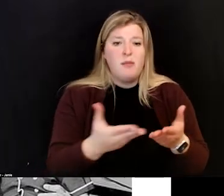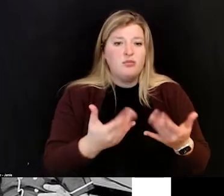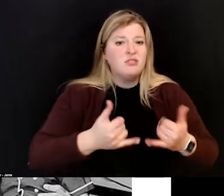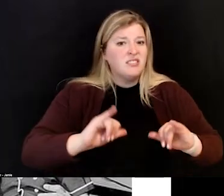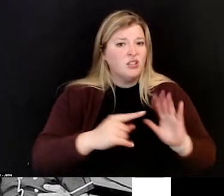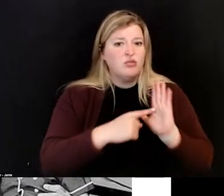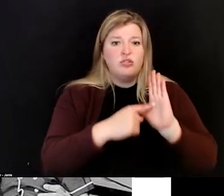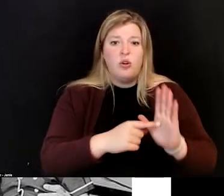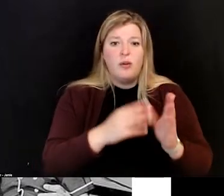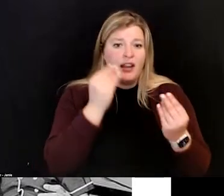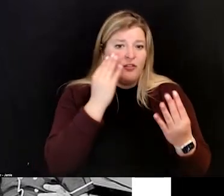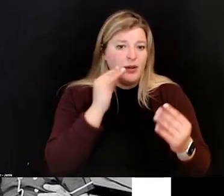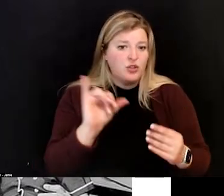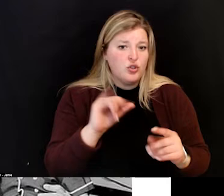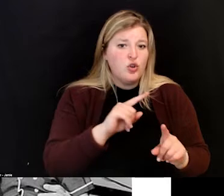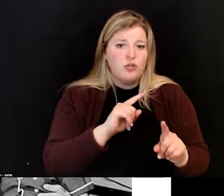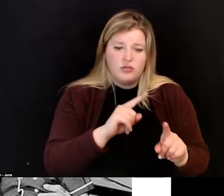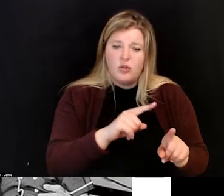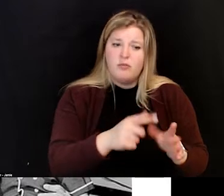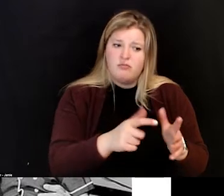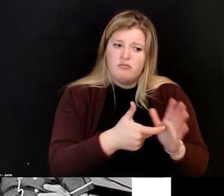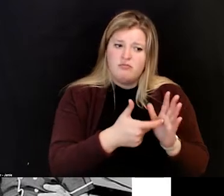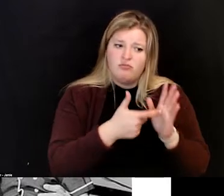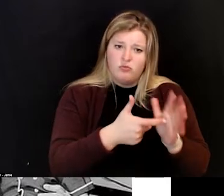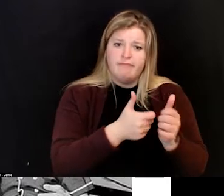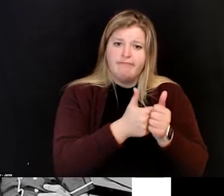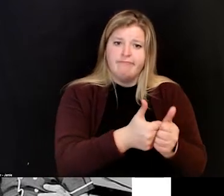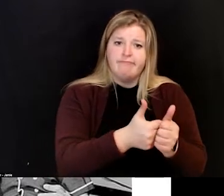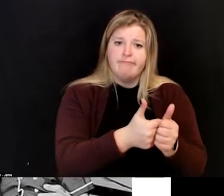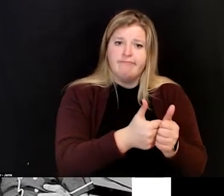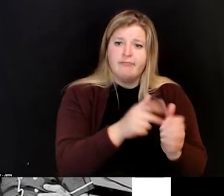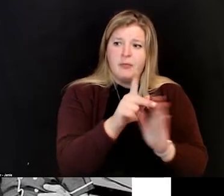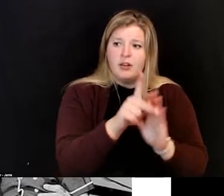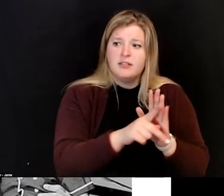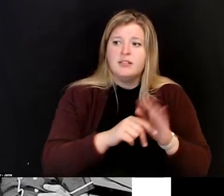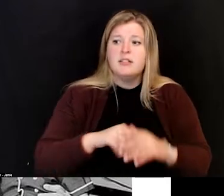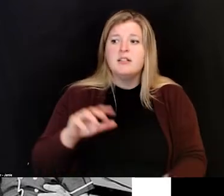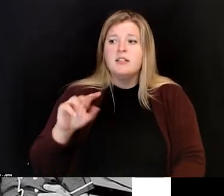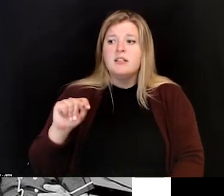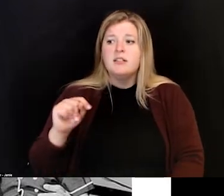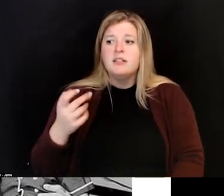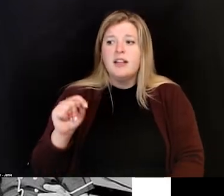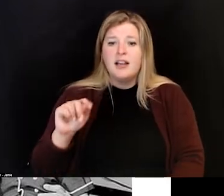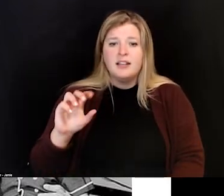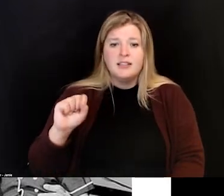The Text Spacing requirement really supports minimal changes in letter spacing